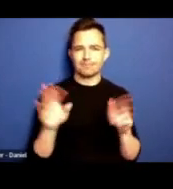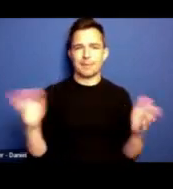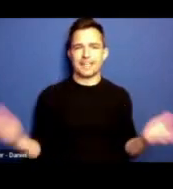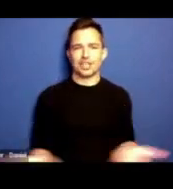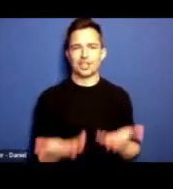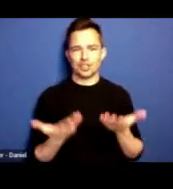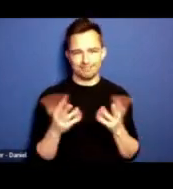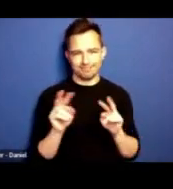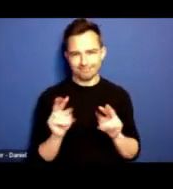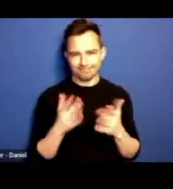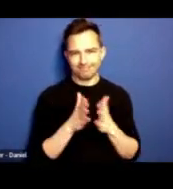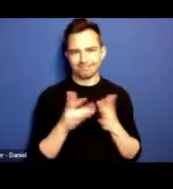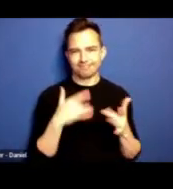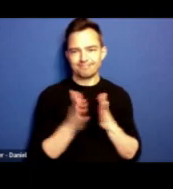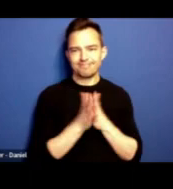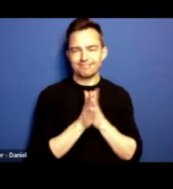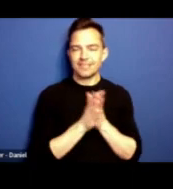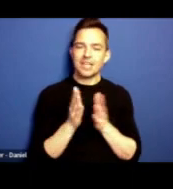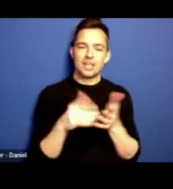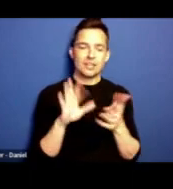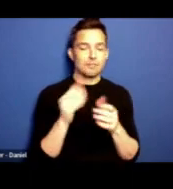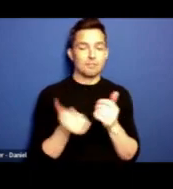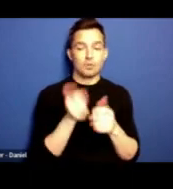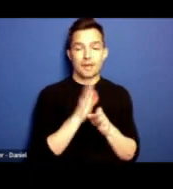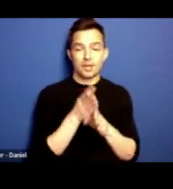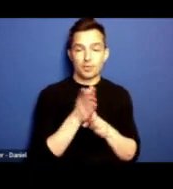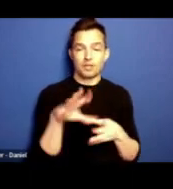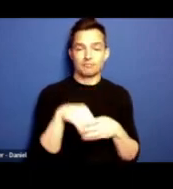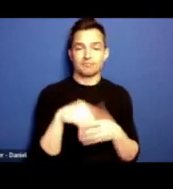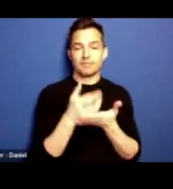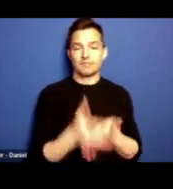majority of my career was in the vocational rehabilitation system